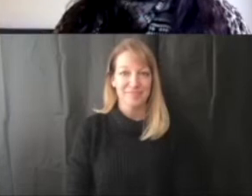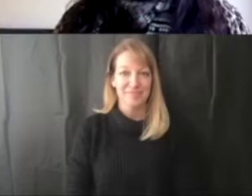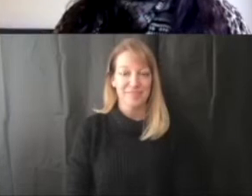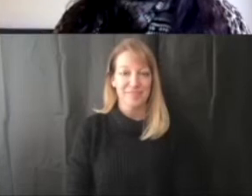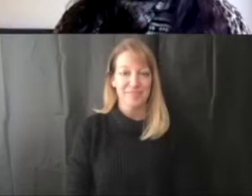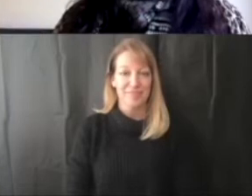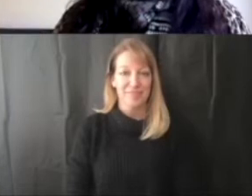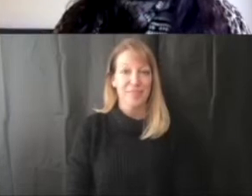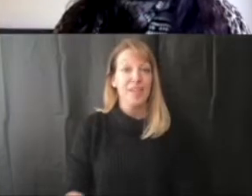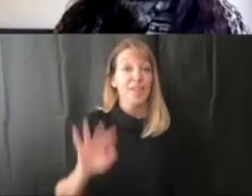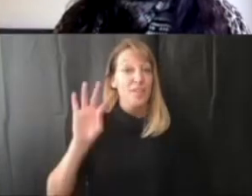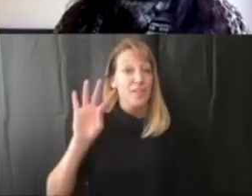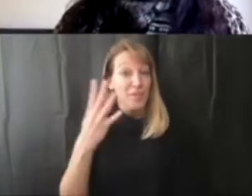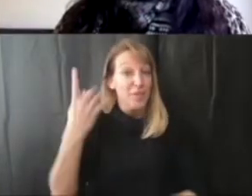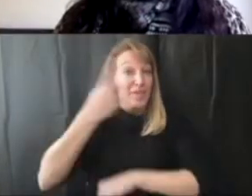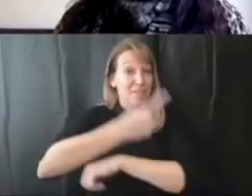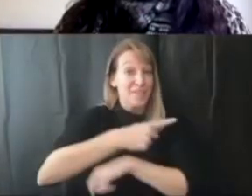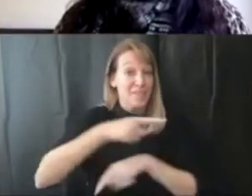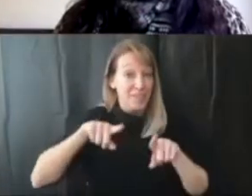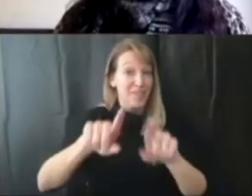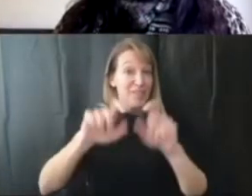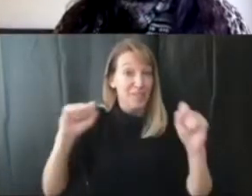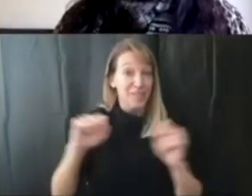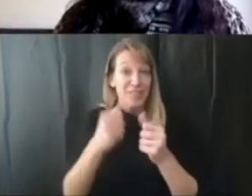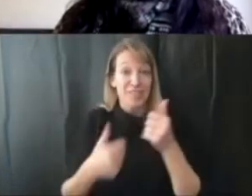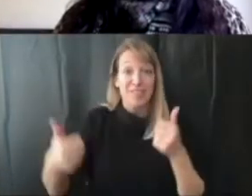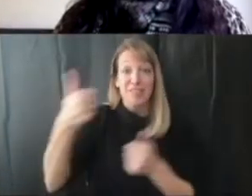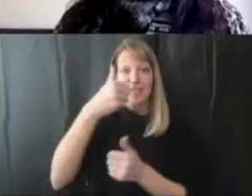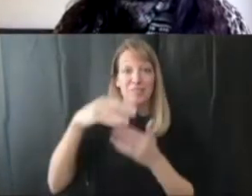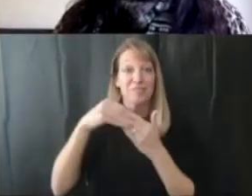on the fourth day of winter senior leadership gave to me